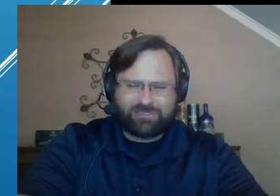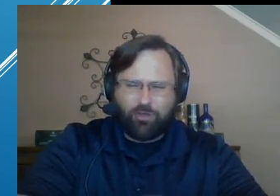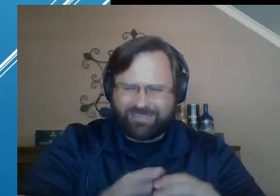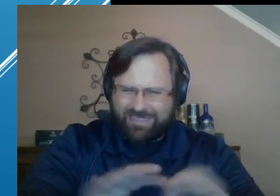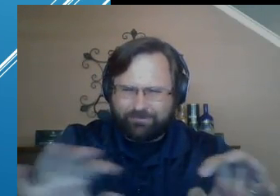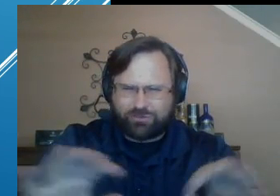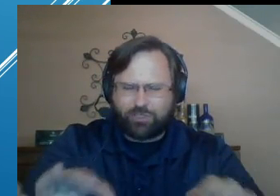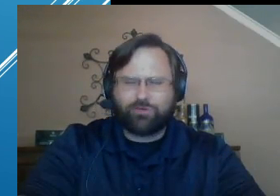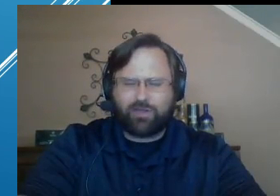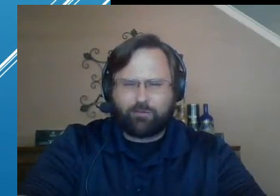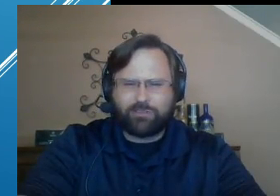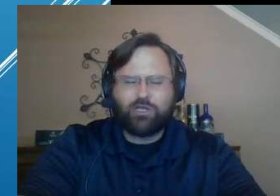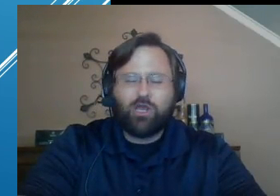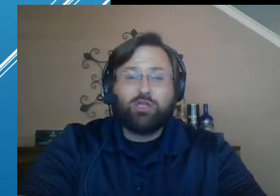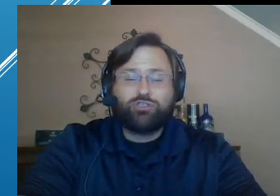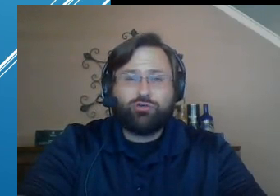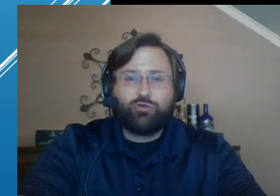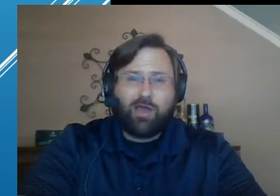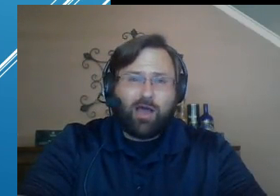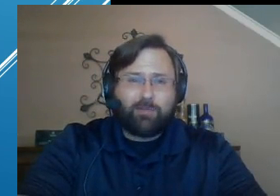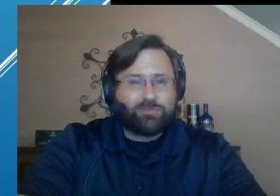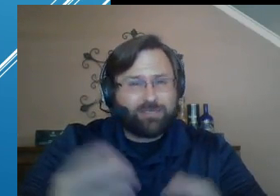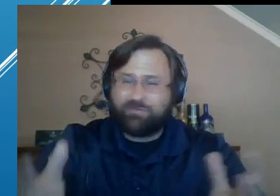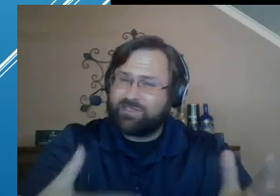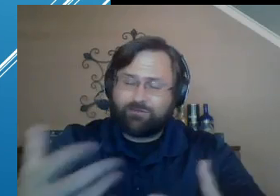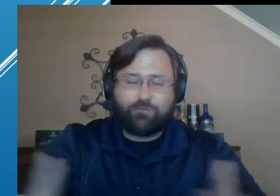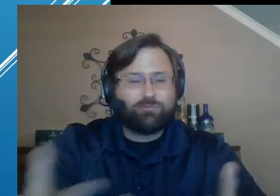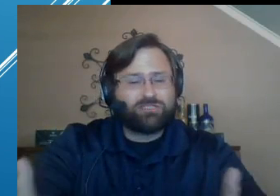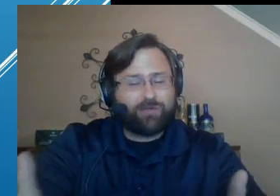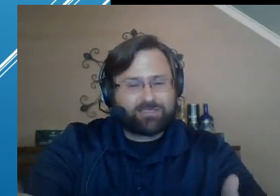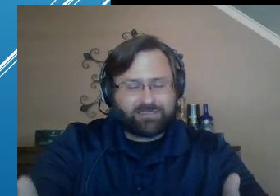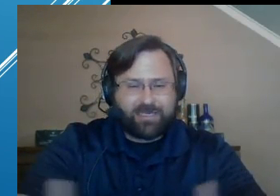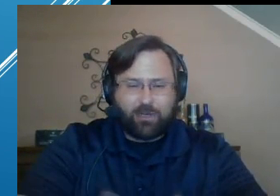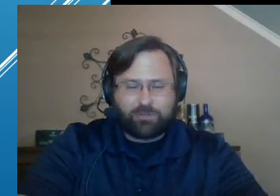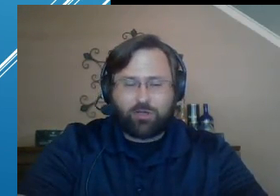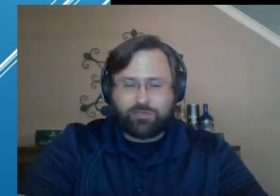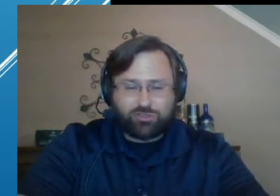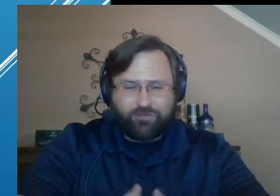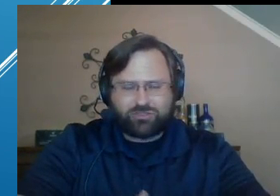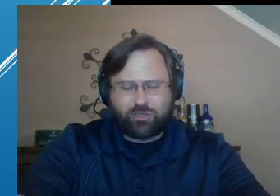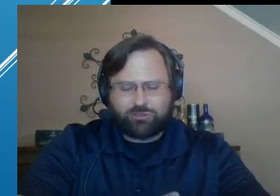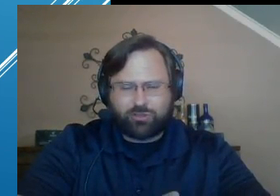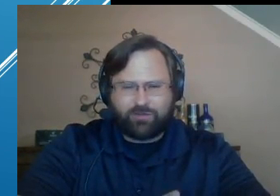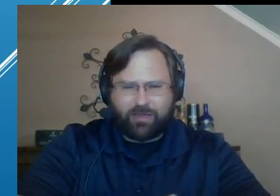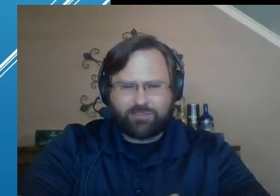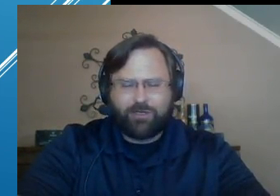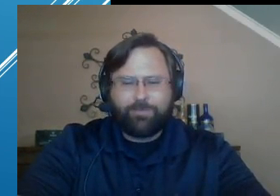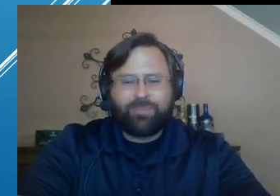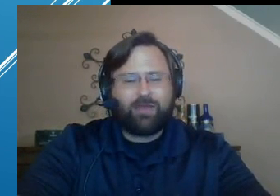call the deep structure of the language to some of the different forms that you actually see or what's called the surface structure of the language then